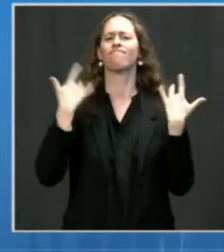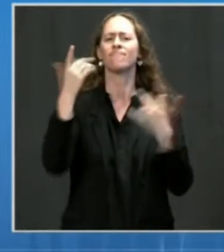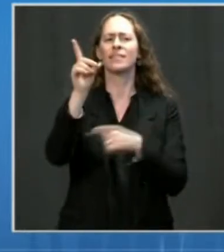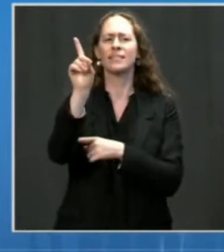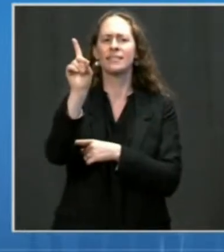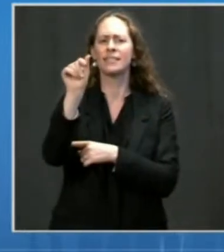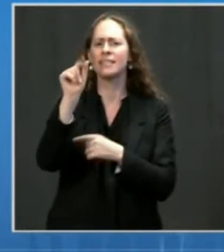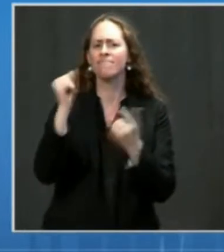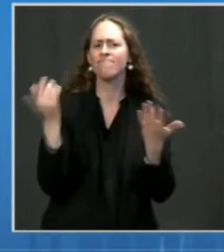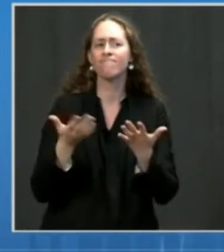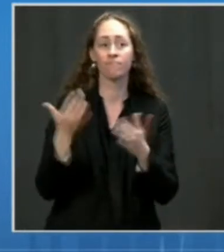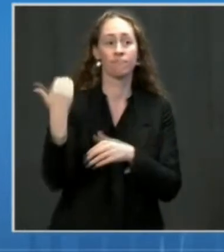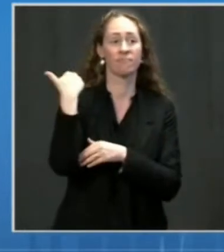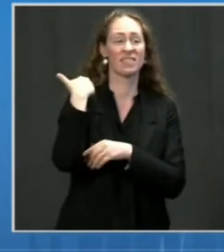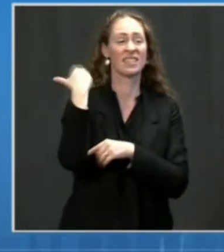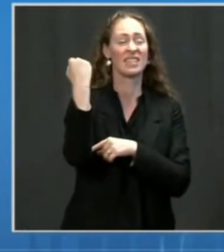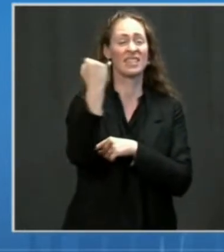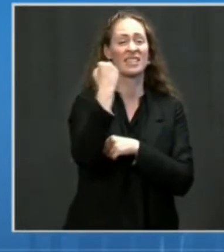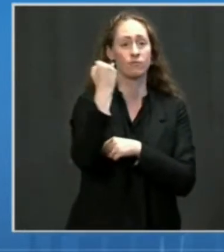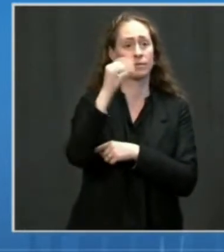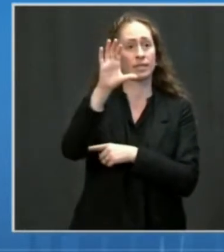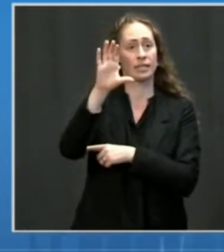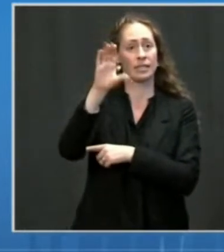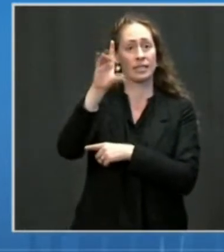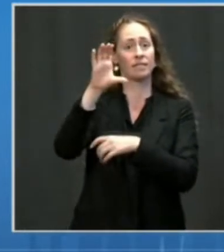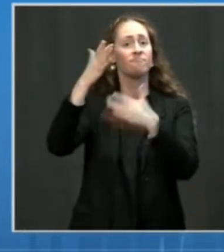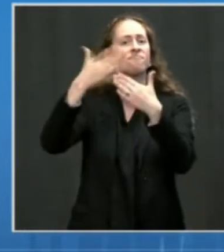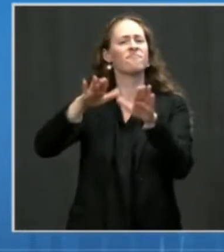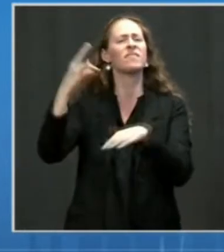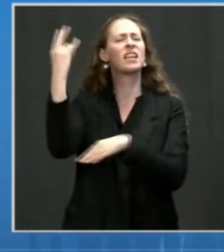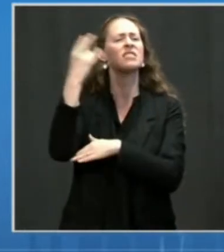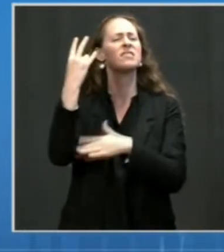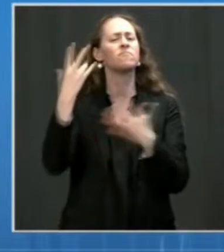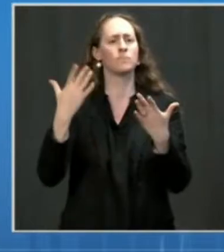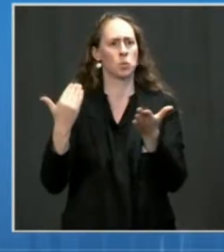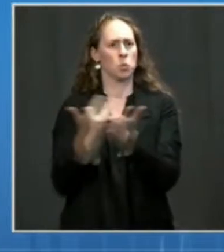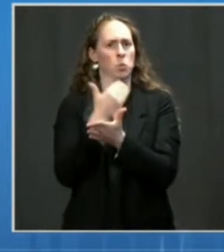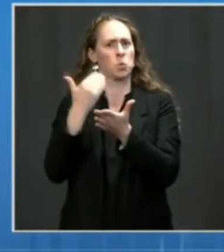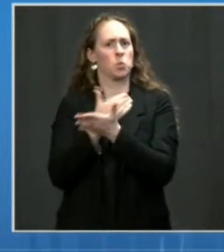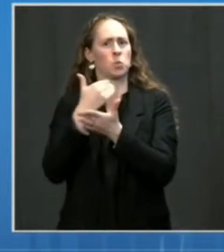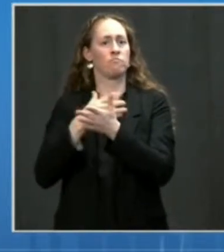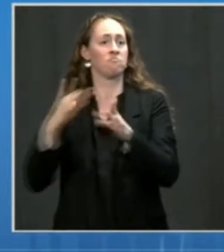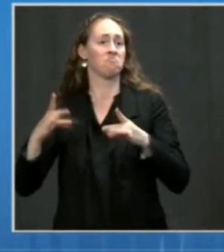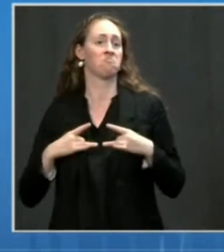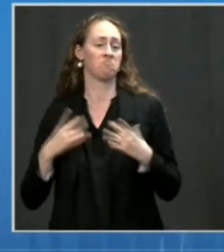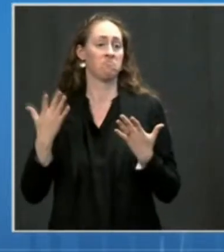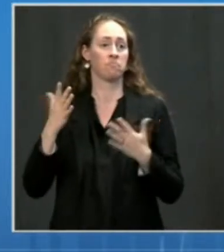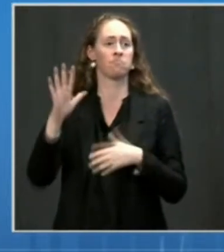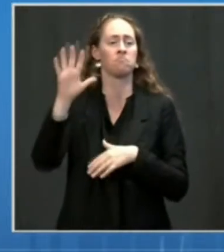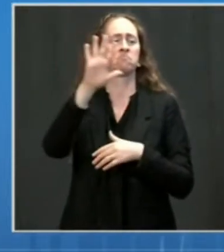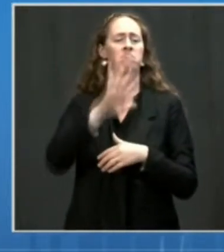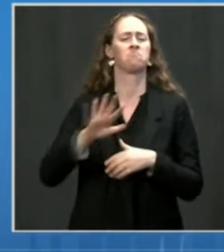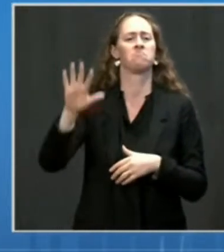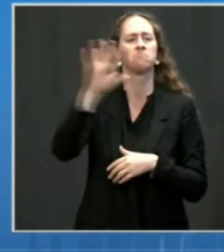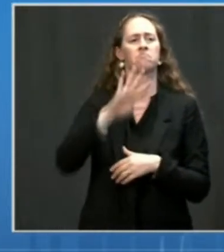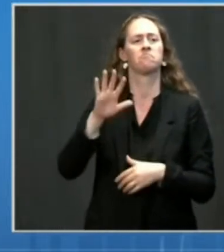TO DR. WALENSKY AND DR. FAUCI. GOOD AFTERNOON. LET'S BEGIN WITH AN OVERVIEW. AS OF SATURDAY, THE CDC